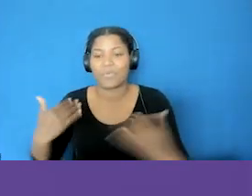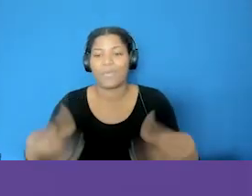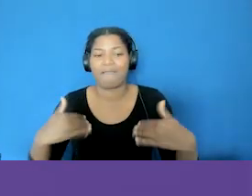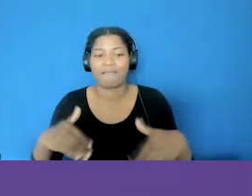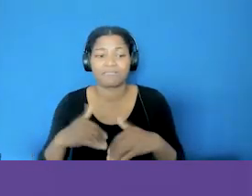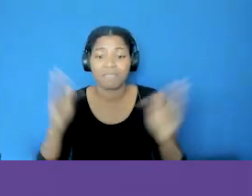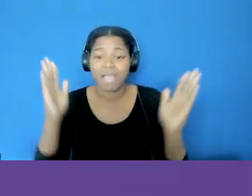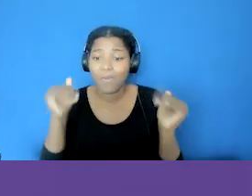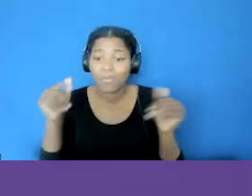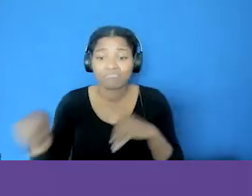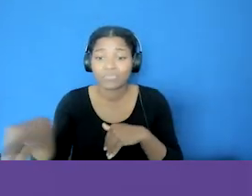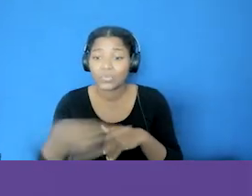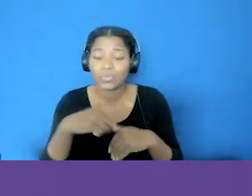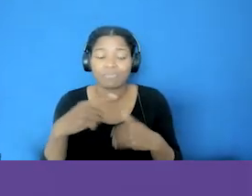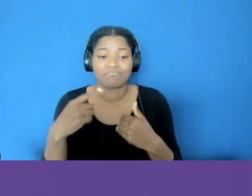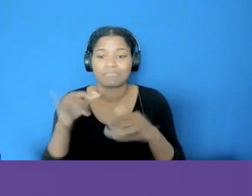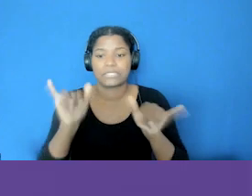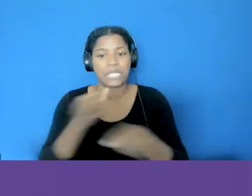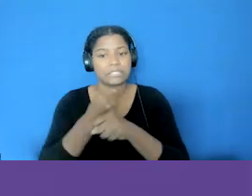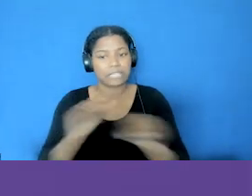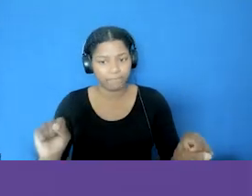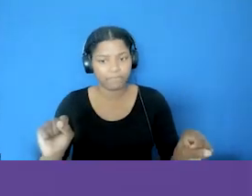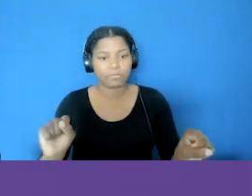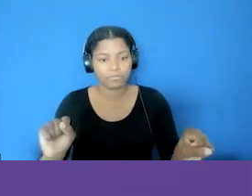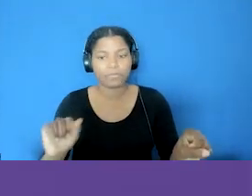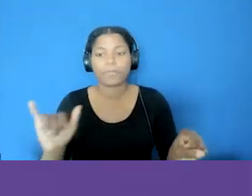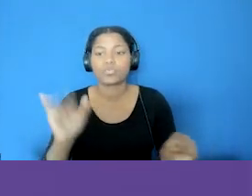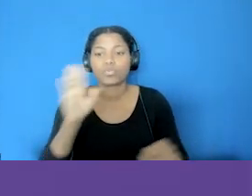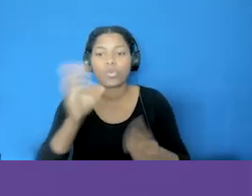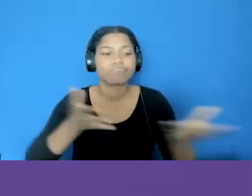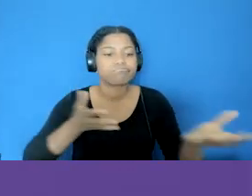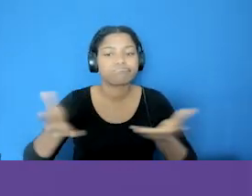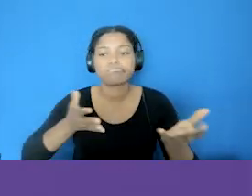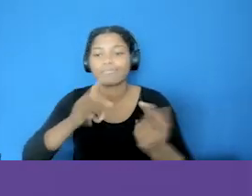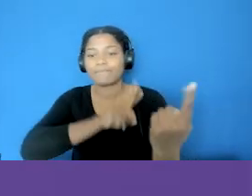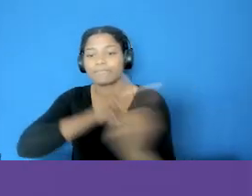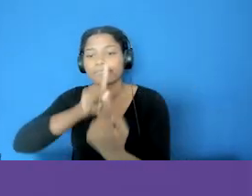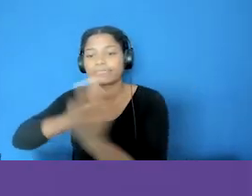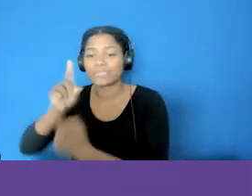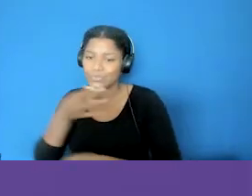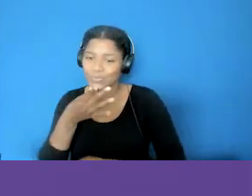And I hope that everyone remains safe and that we'll be able to engage face-to-face soon.